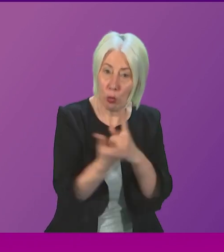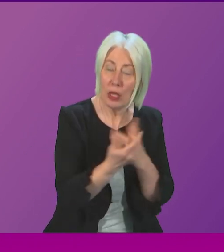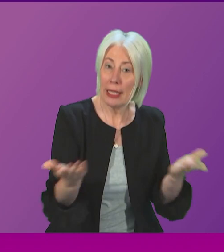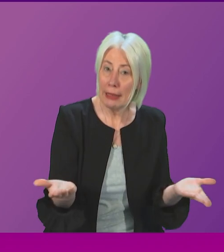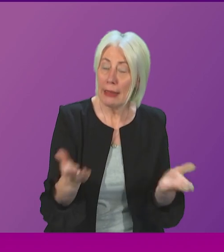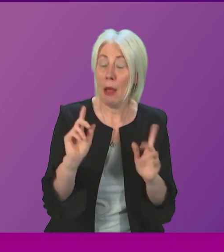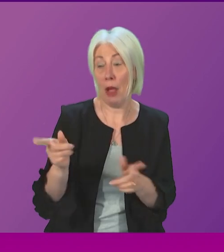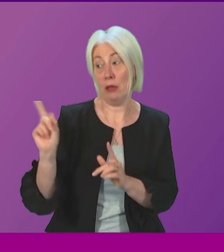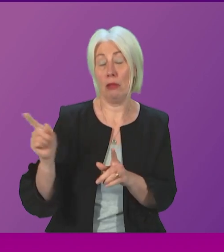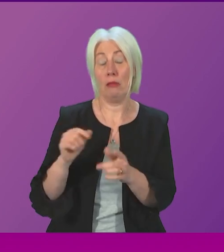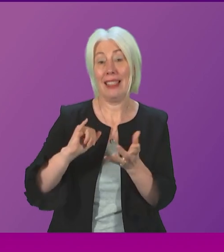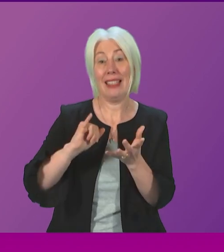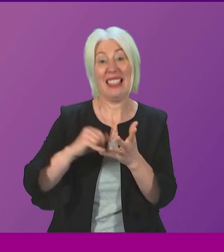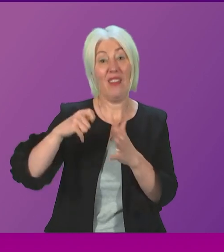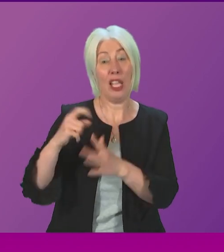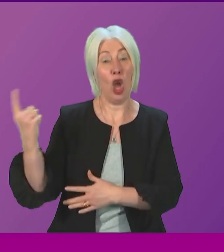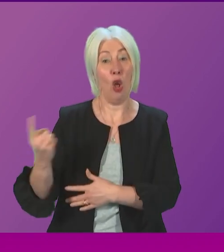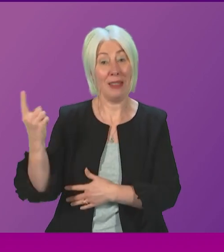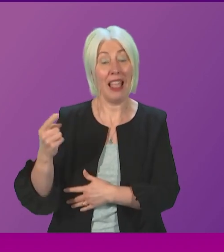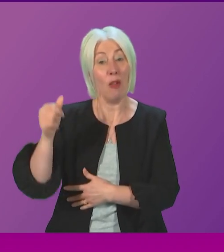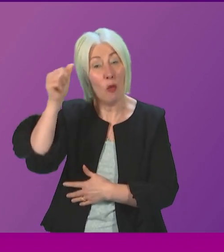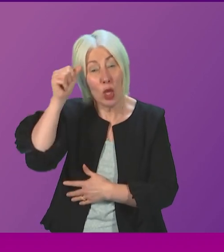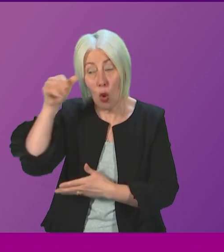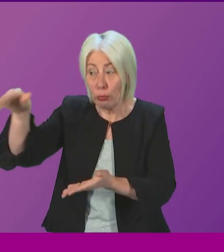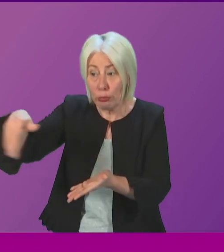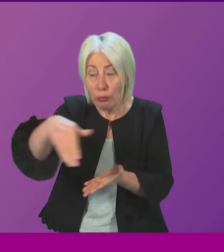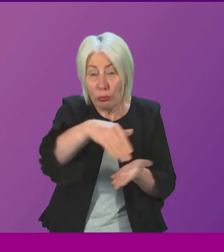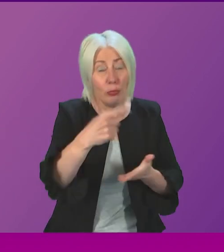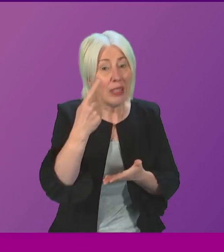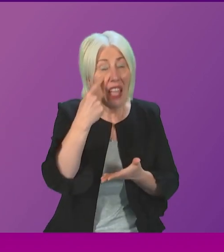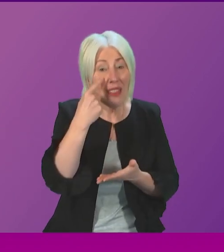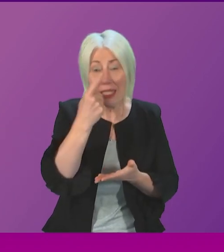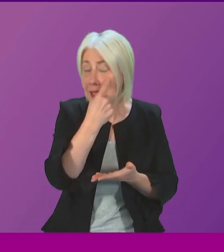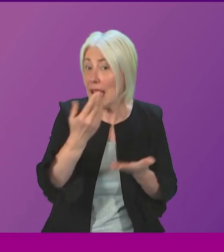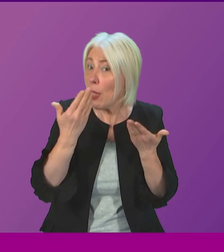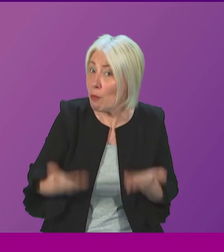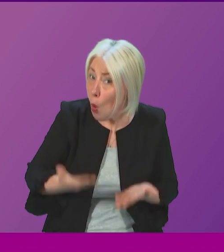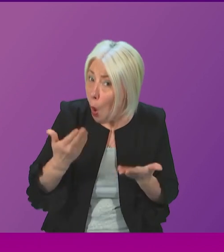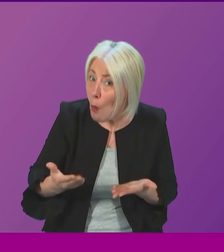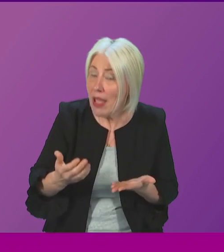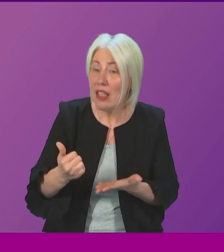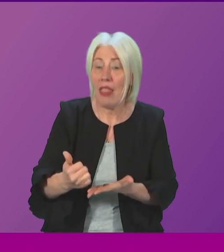As Stephen Kerr already knows, we are gathering evidence that will help us to better understand